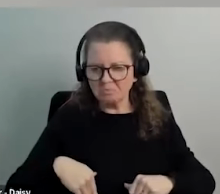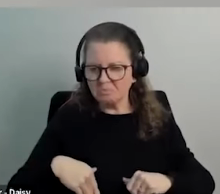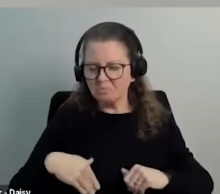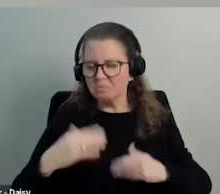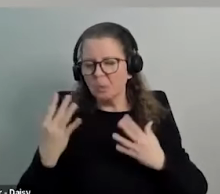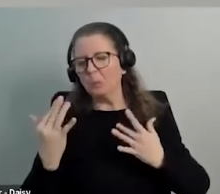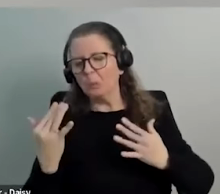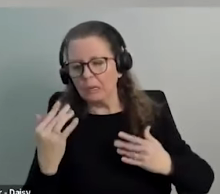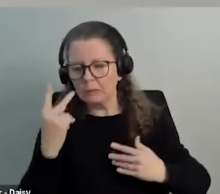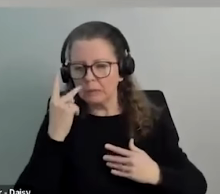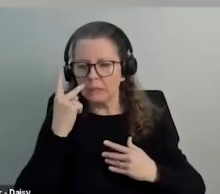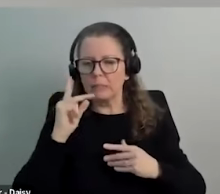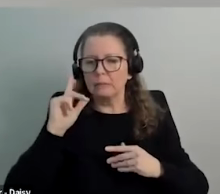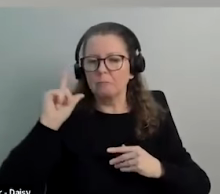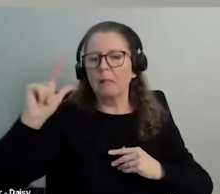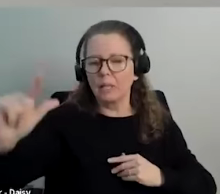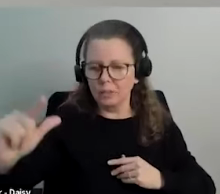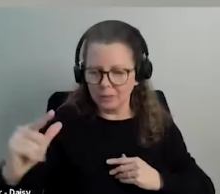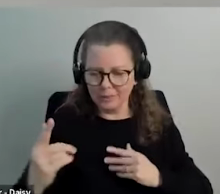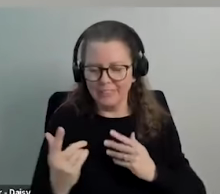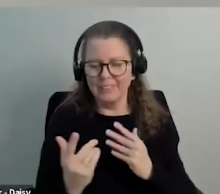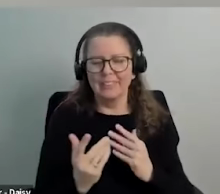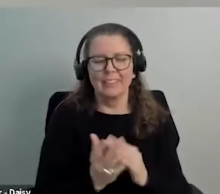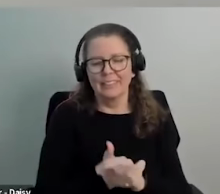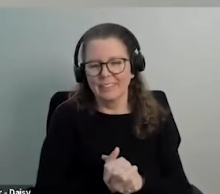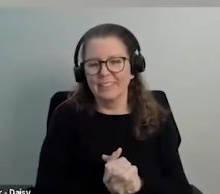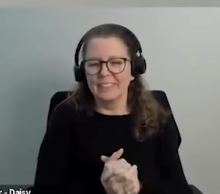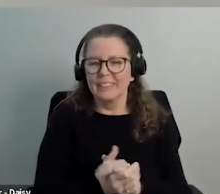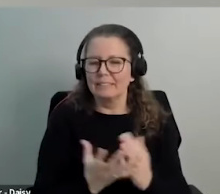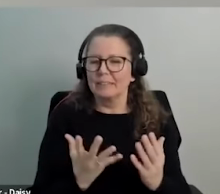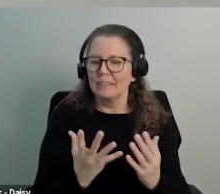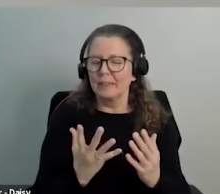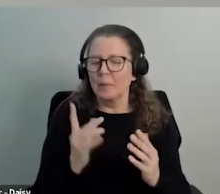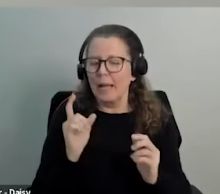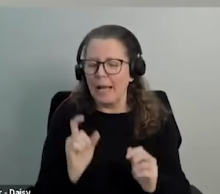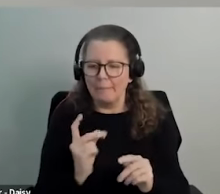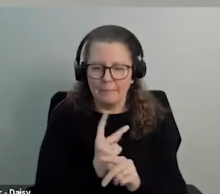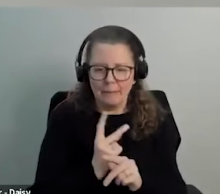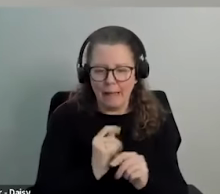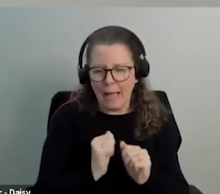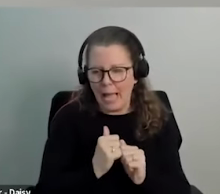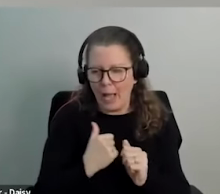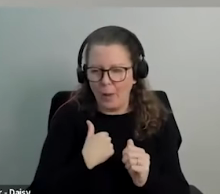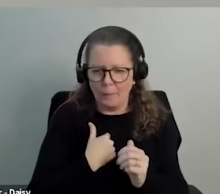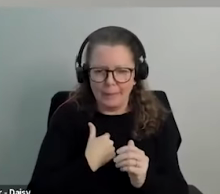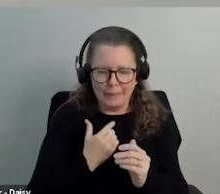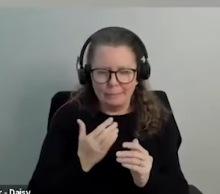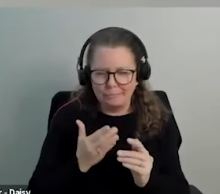and then we'll figure it out after as a fast follow. We have to navigate all kinds of discussions like this.